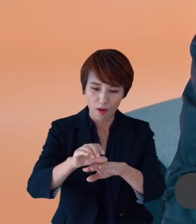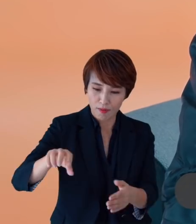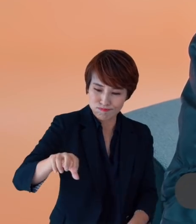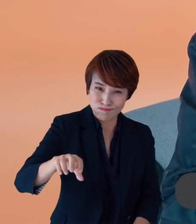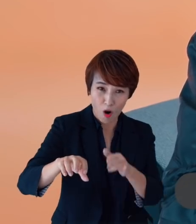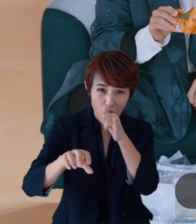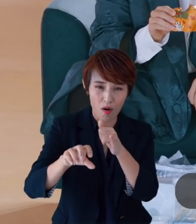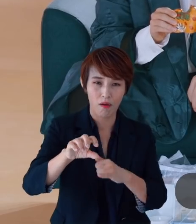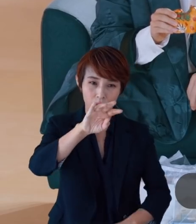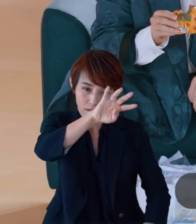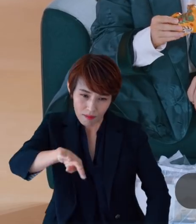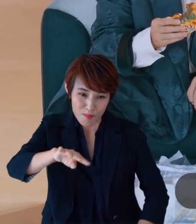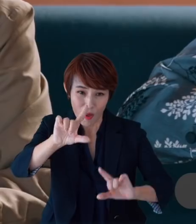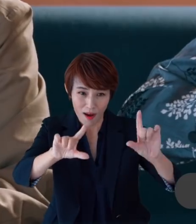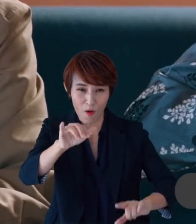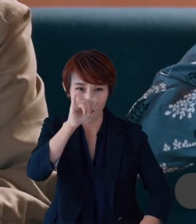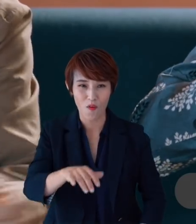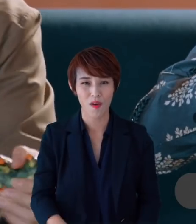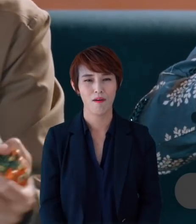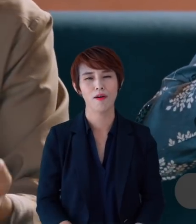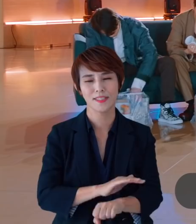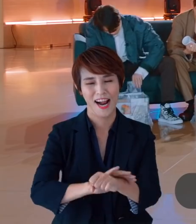Jin: This is the thing that came out during our IDOL performance. j-hope: We’ll put our gifts to good use!